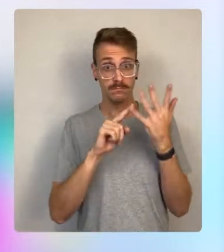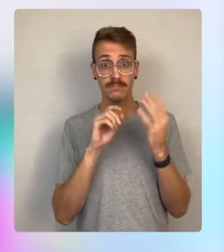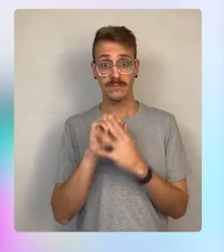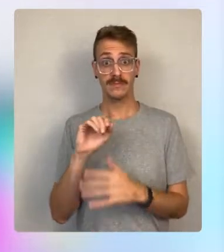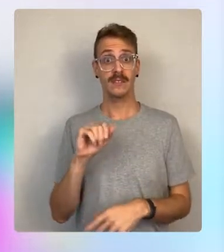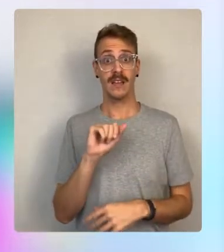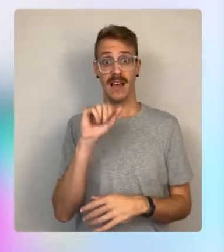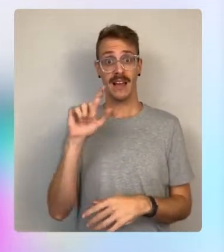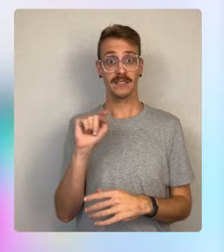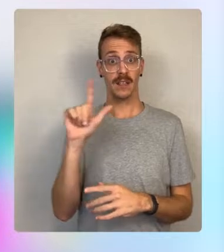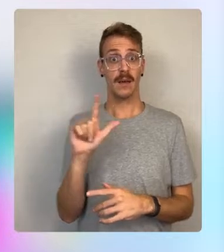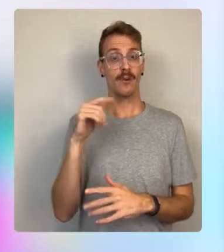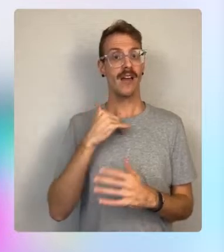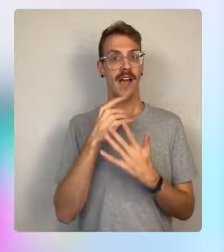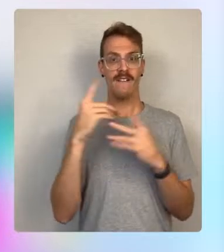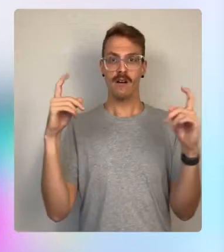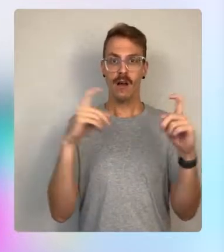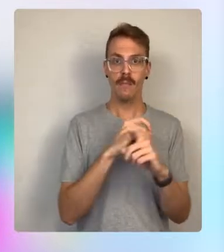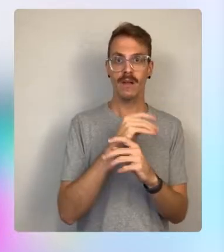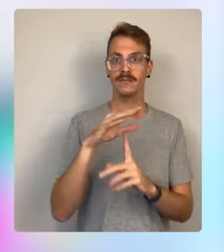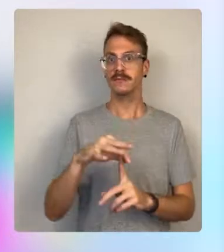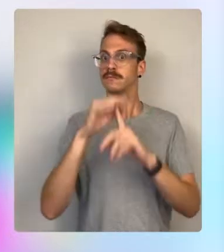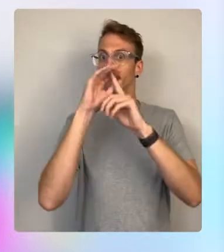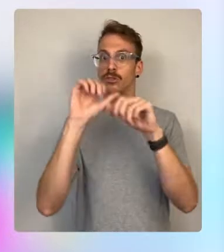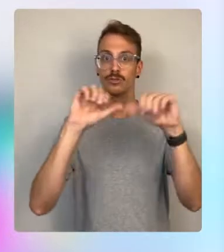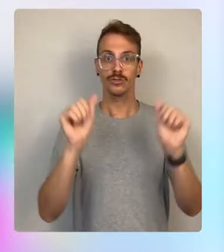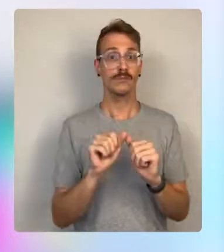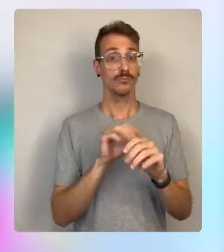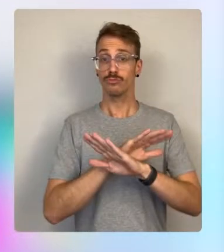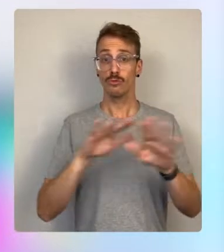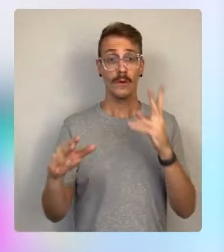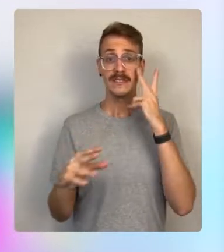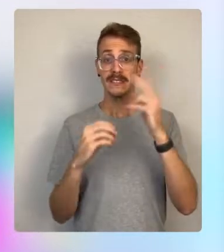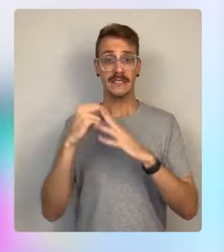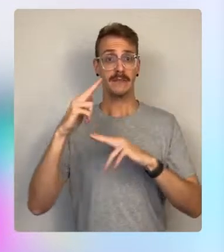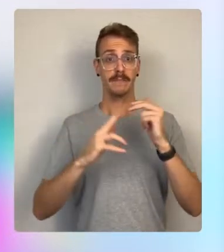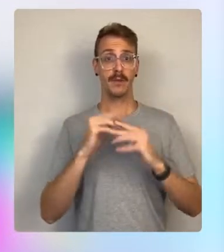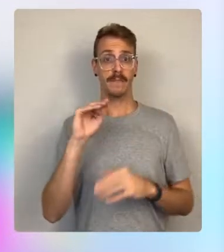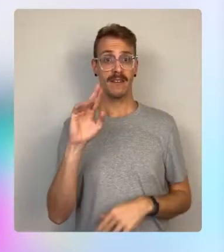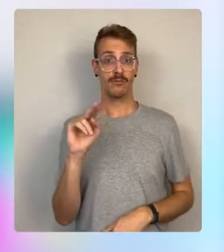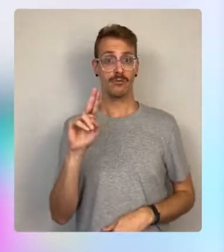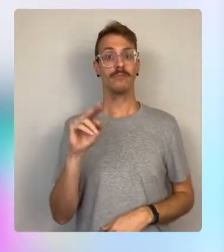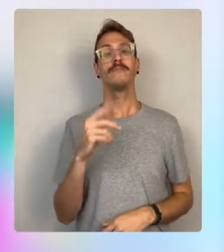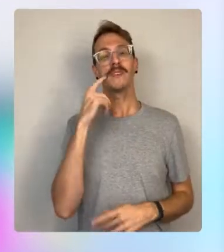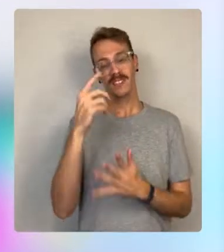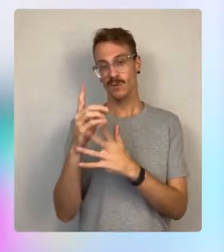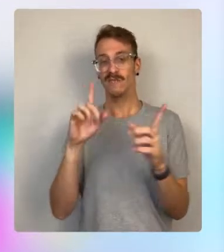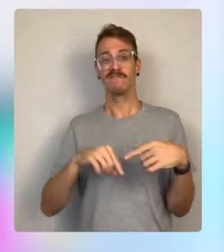have complex and unique shapes you won't see in the Build menu. That's because we've been adding assets